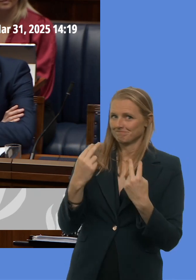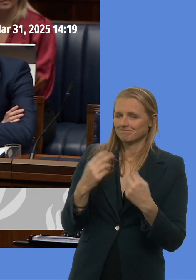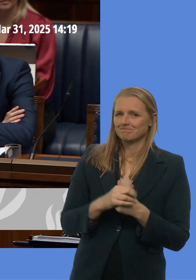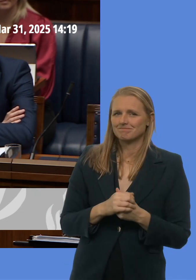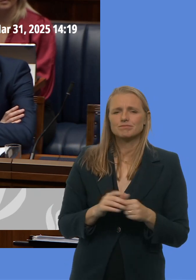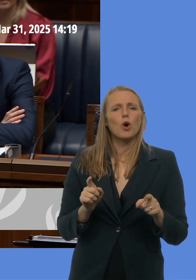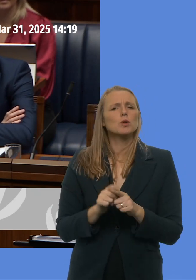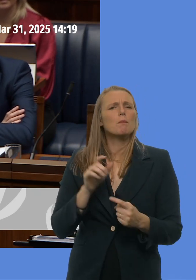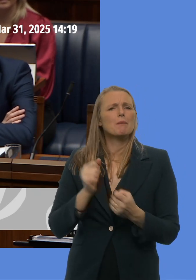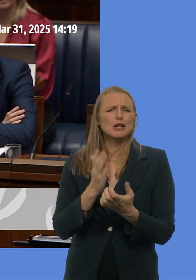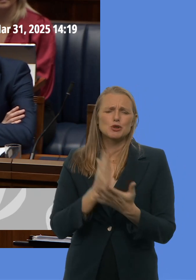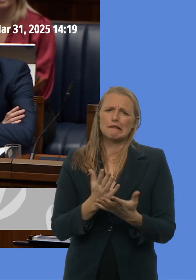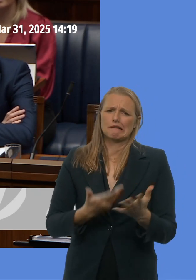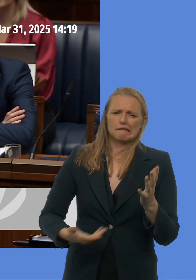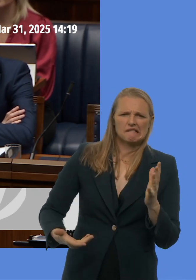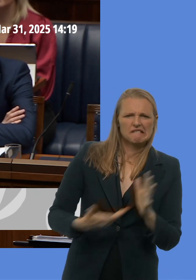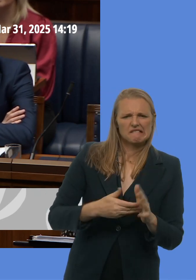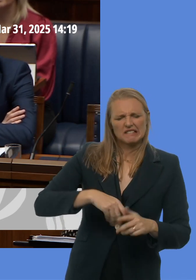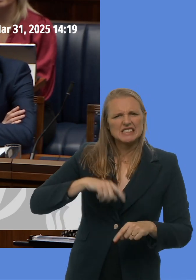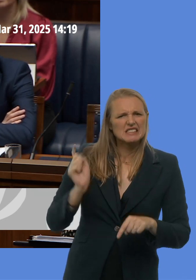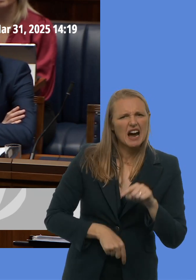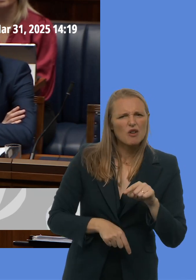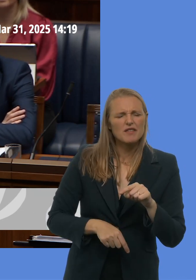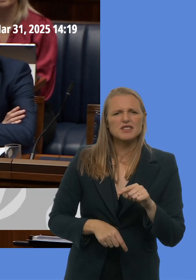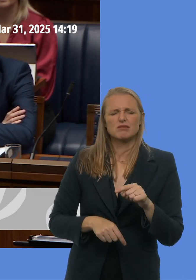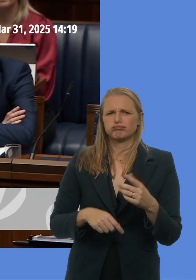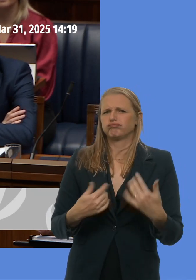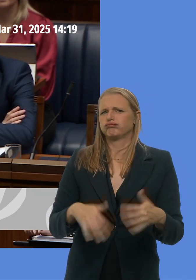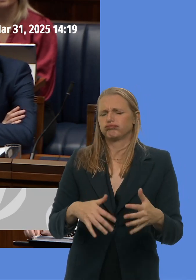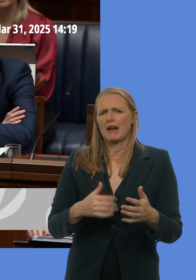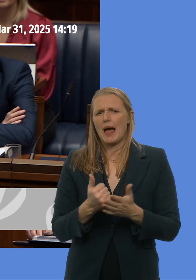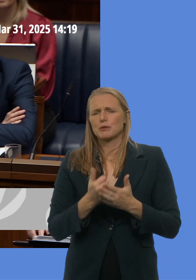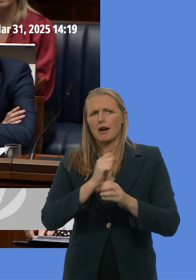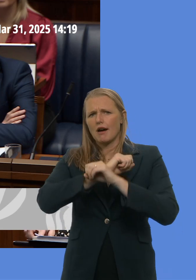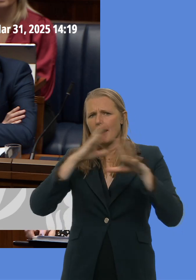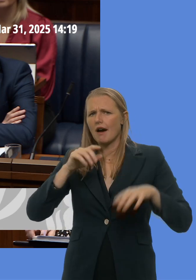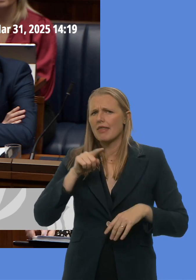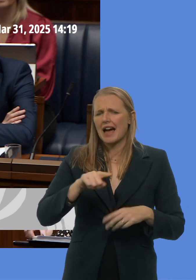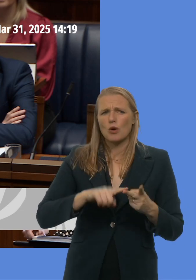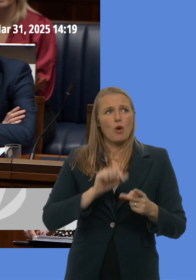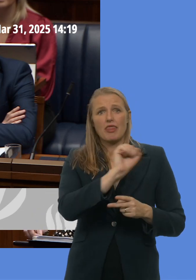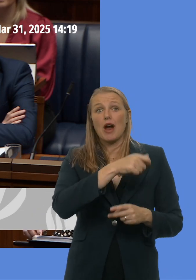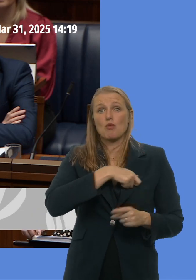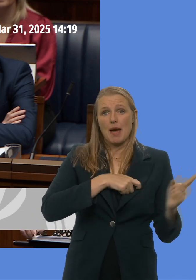of tariffs or the benefit of a special economic envoy are better understood. They allow us to showcase and strengthen our